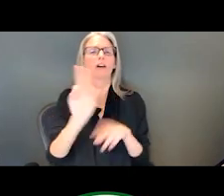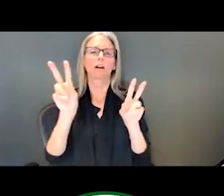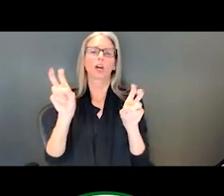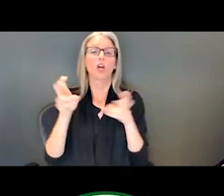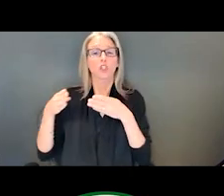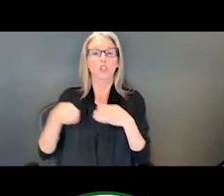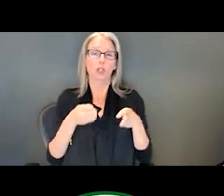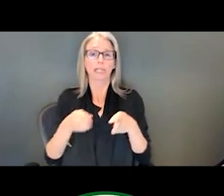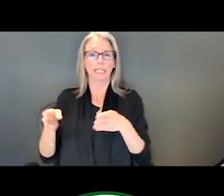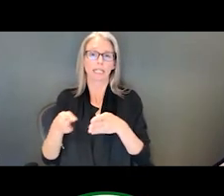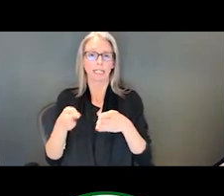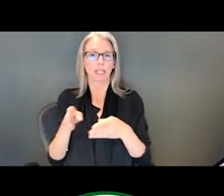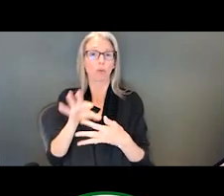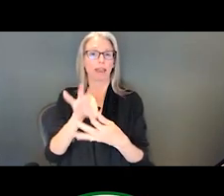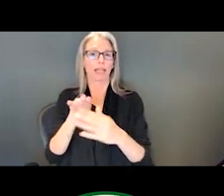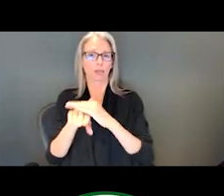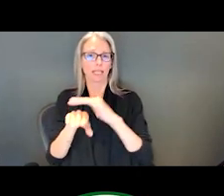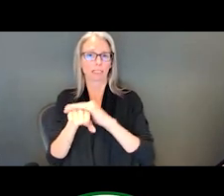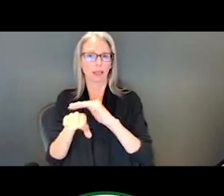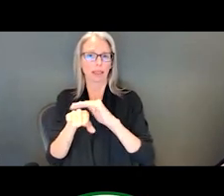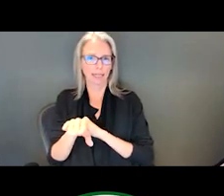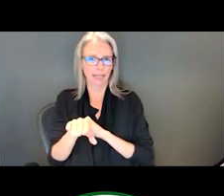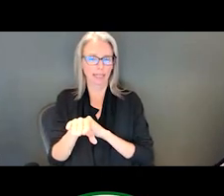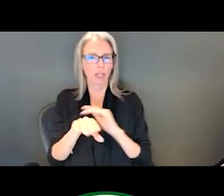only a question of hiring more people with disabilities.